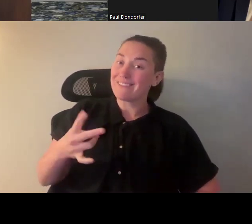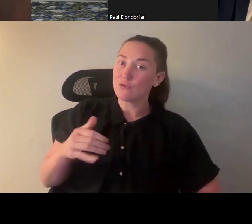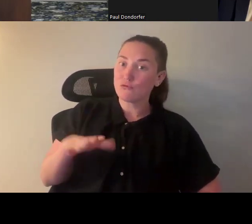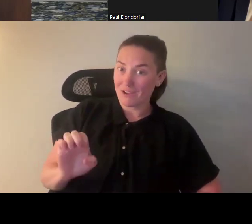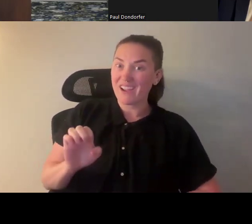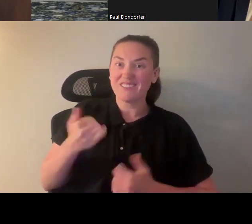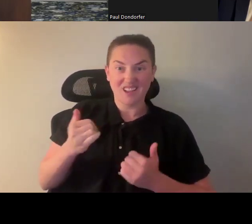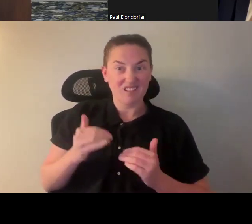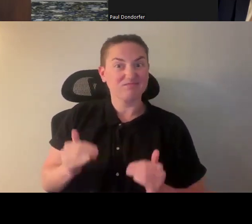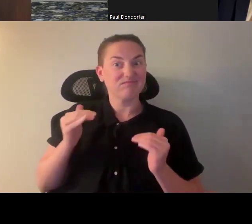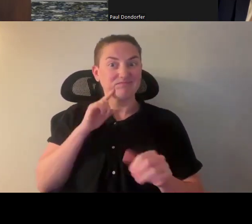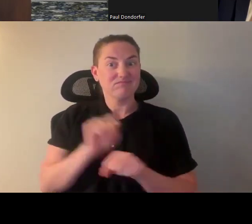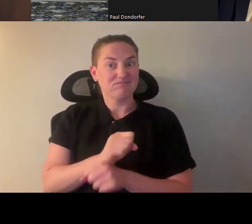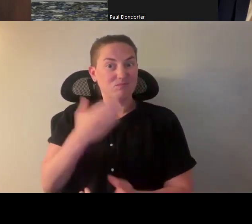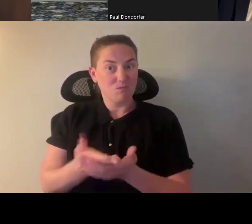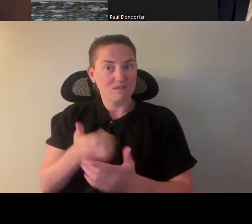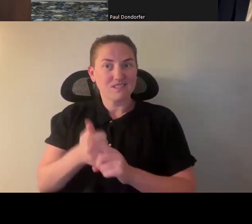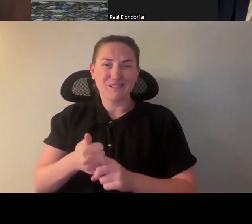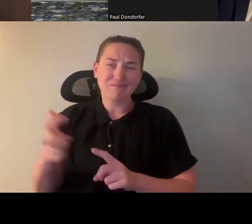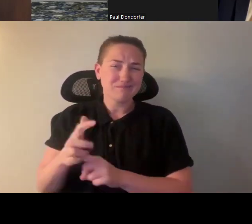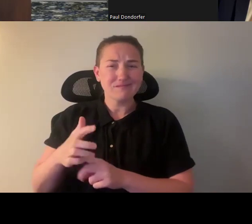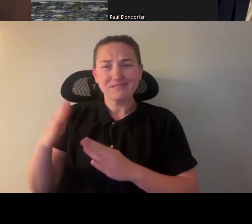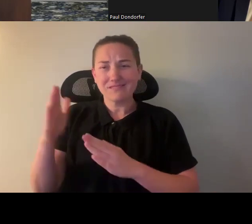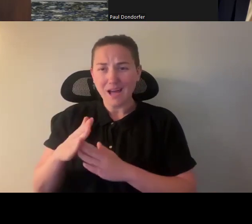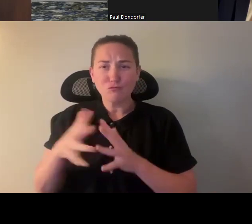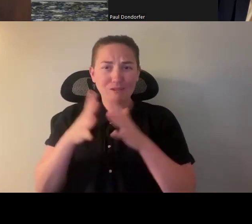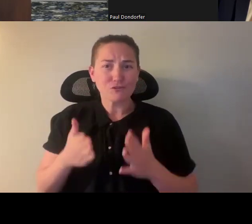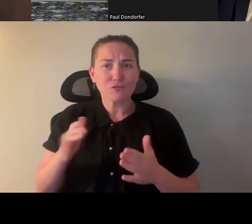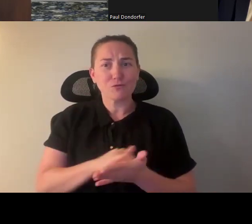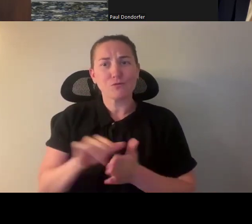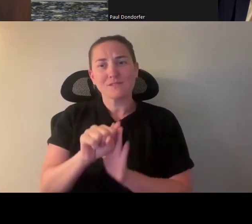himself as one of the most accomplished wrestlers in New York State history And whereas Christopher